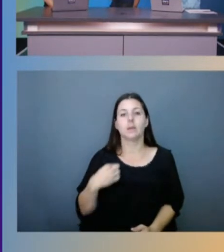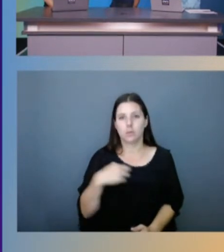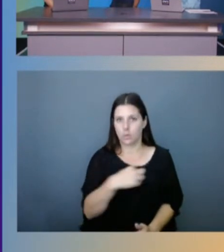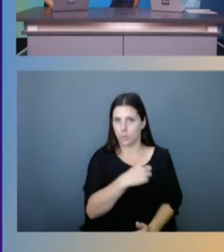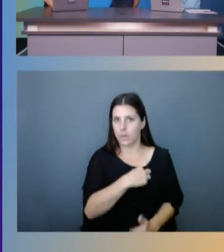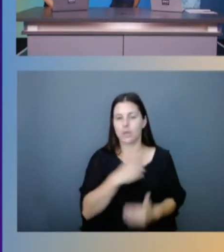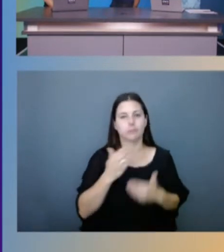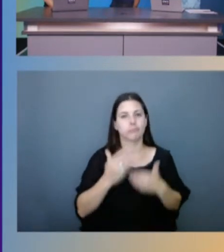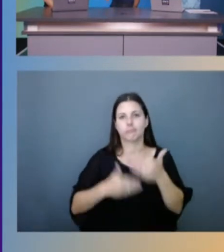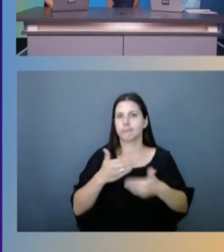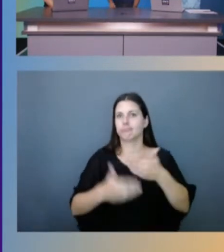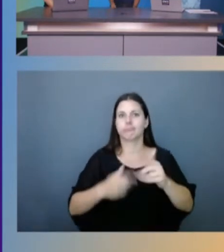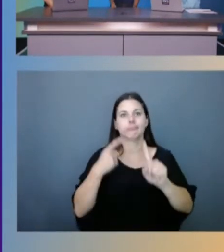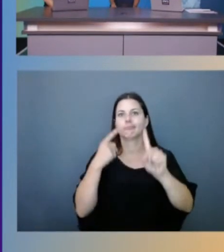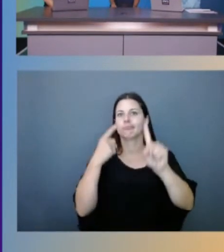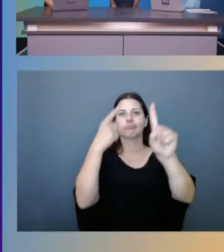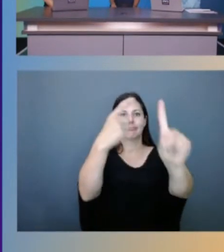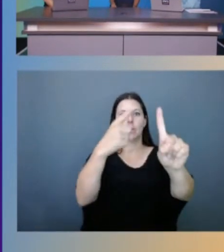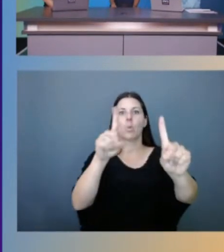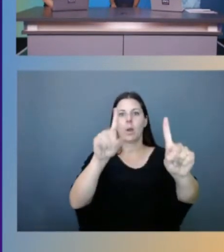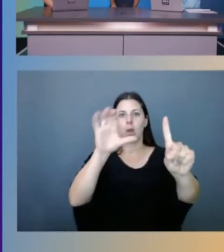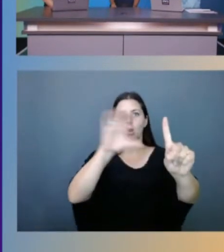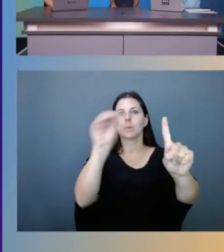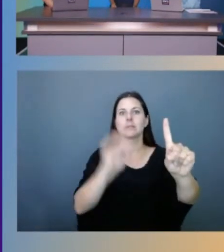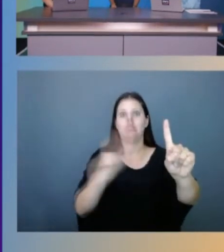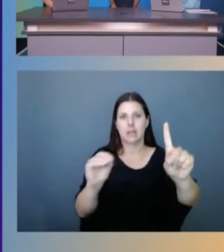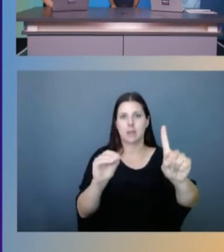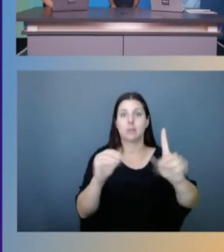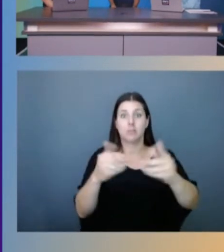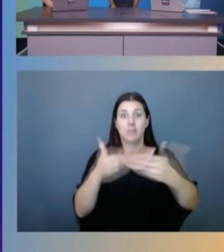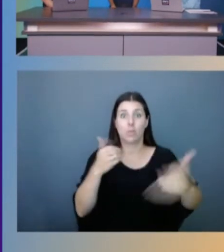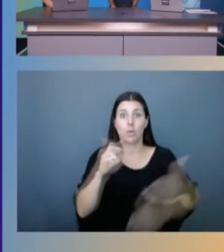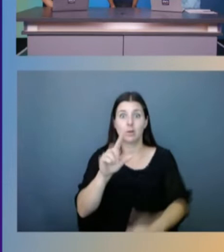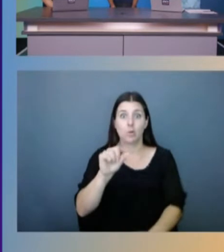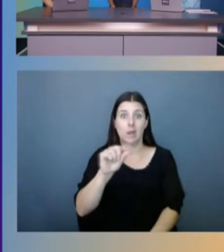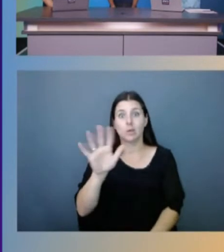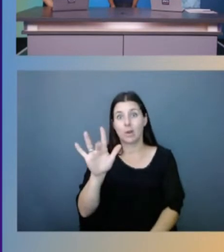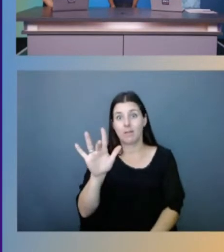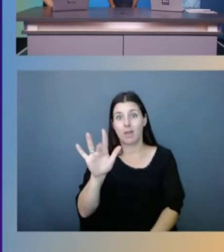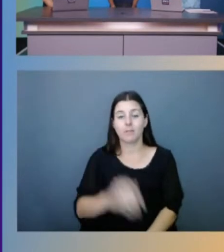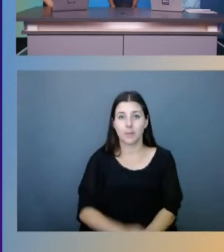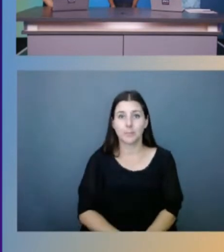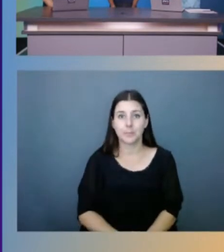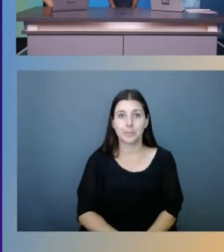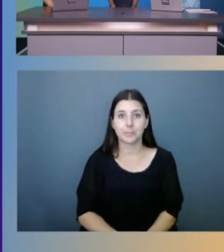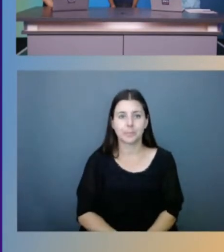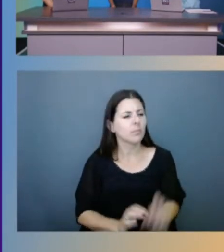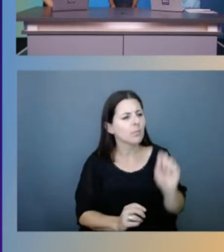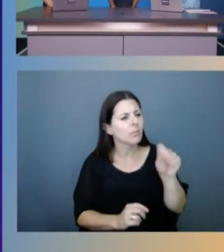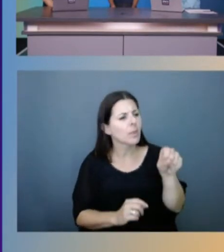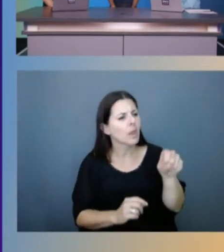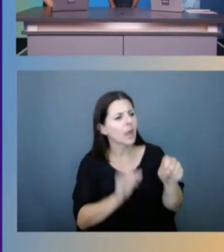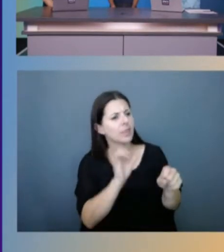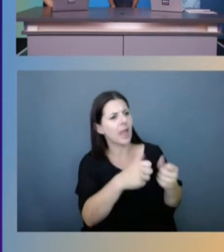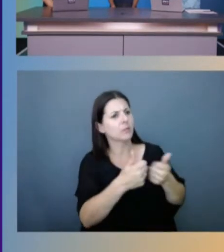to reach our 100% level by 2025. And that also speaks to a level of transparency for everybody as well.